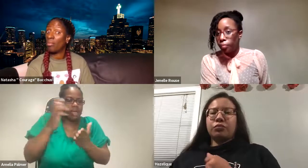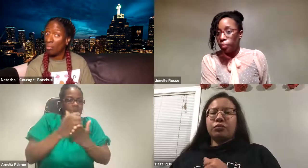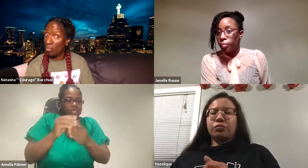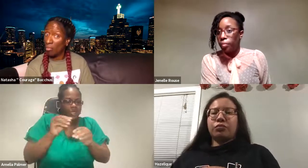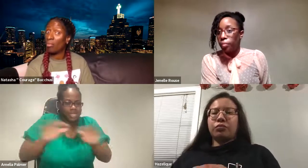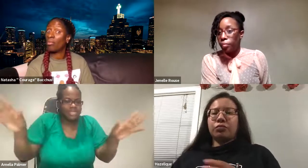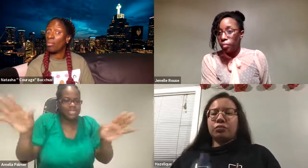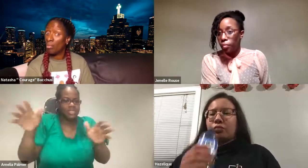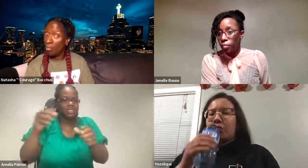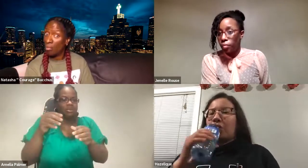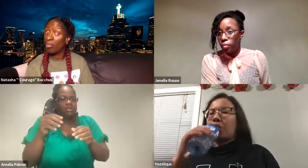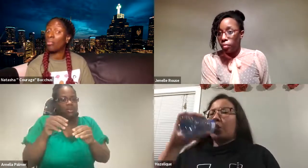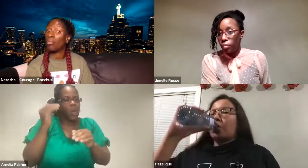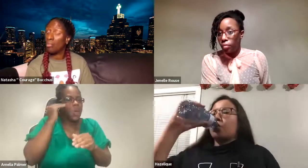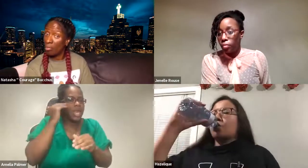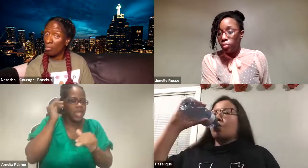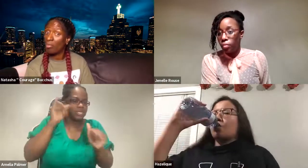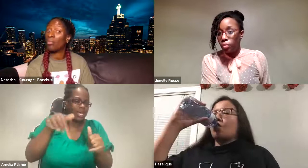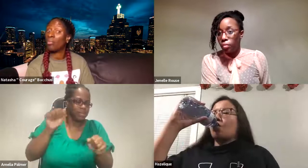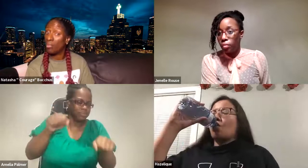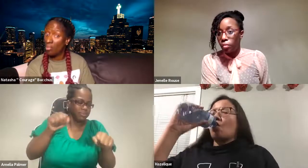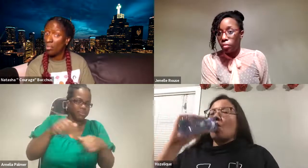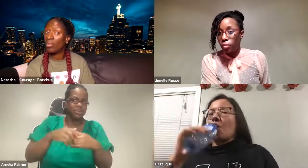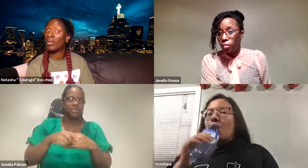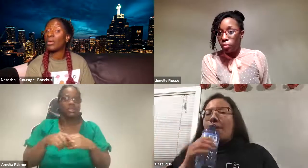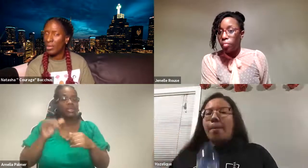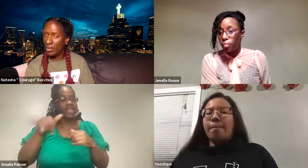there's discussion happening, they're trying to develop courses in the states in order to develop